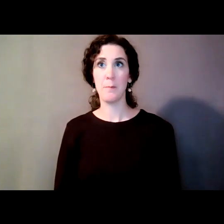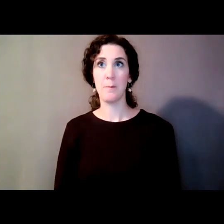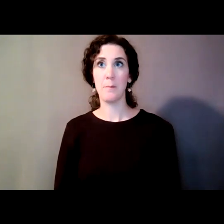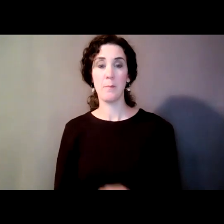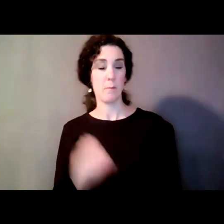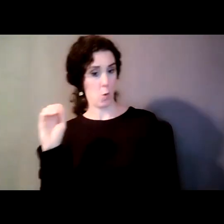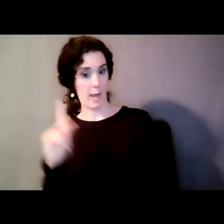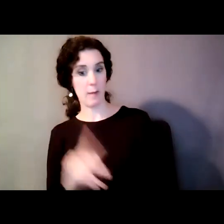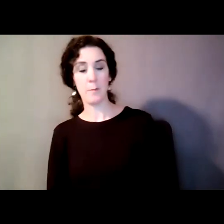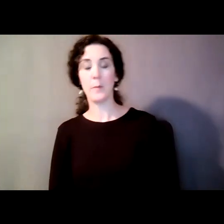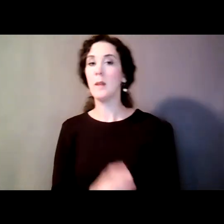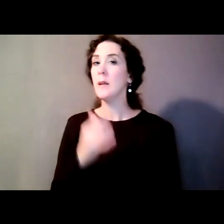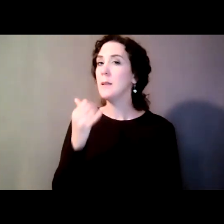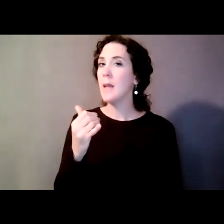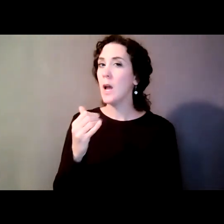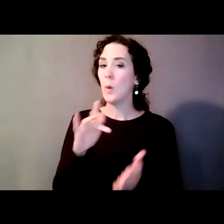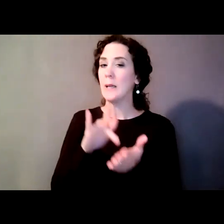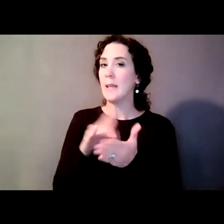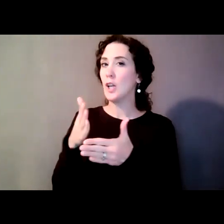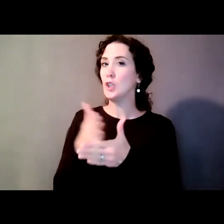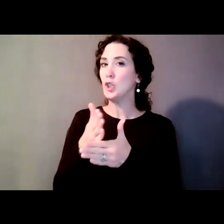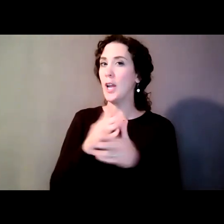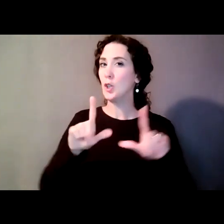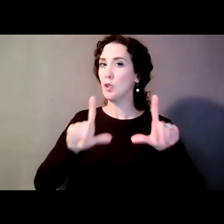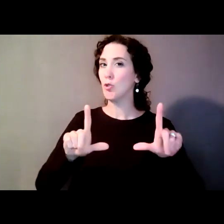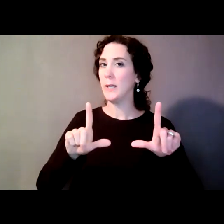Now click the share screen button.